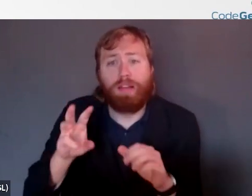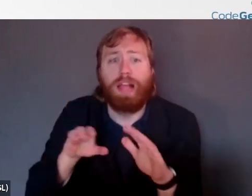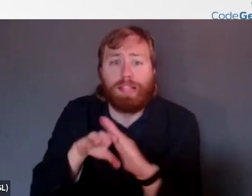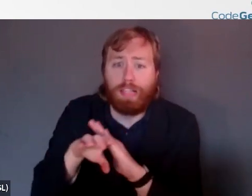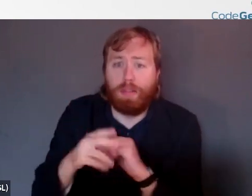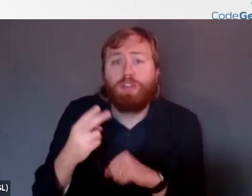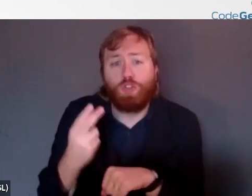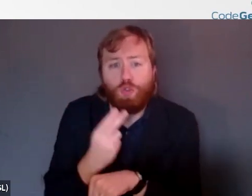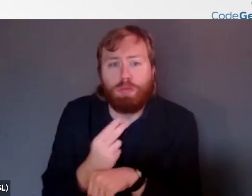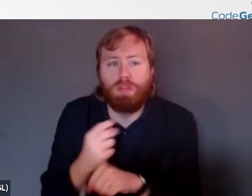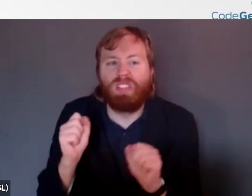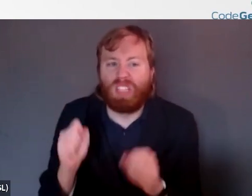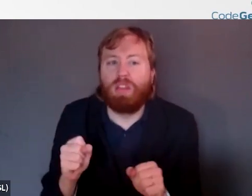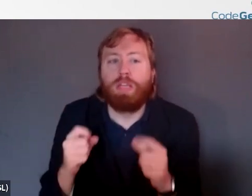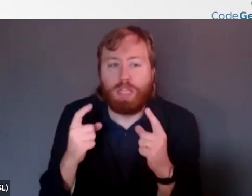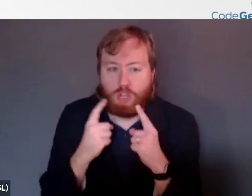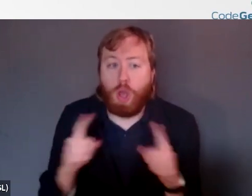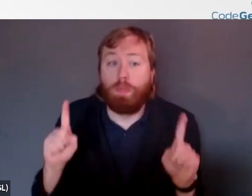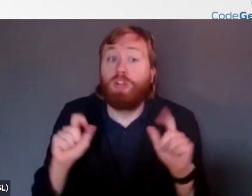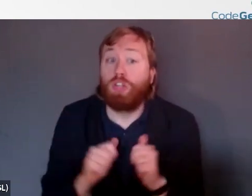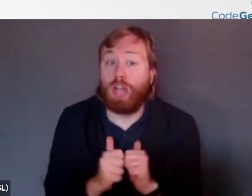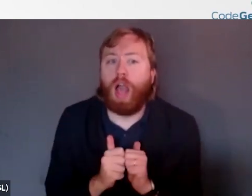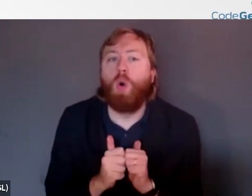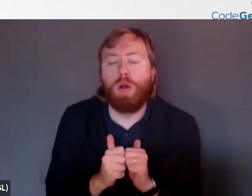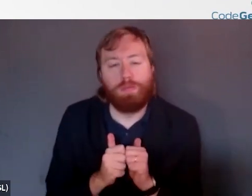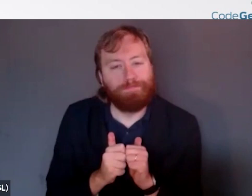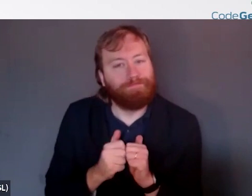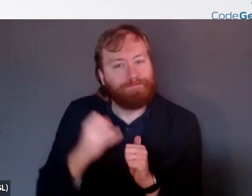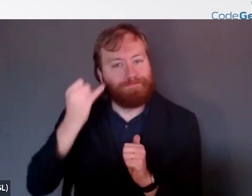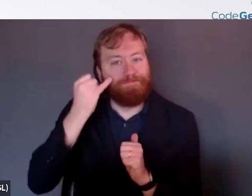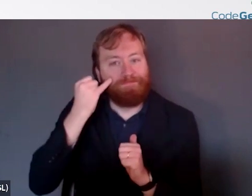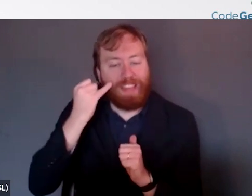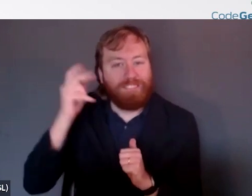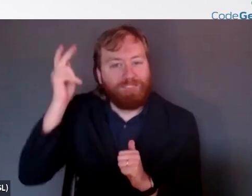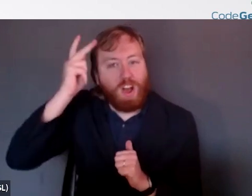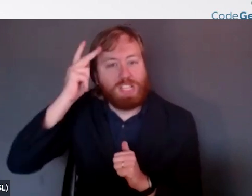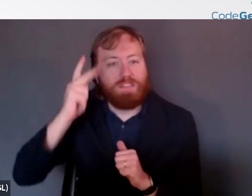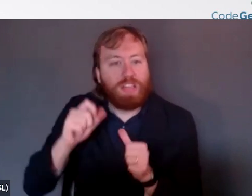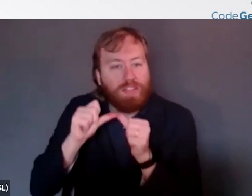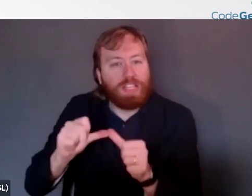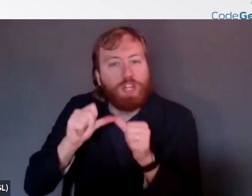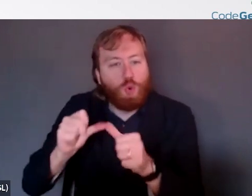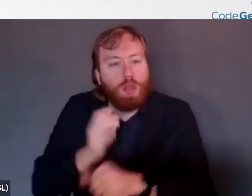can be accomplished with a philosophy of continual improvement and applying regular attention and effort.